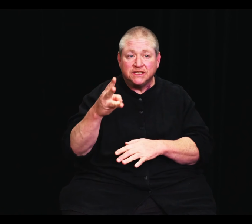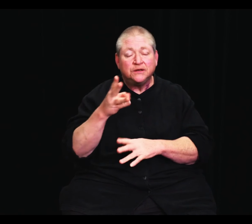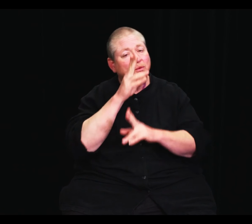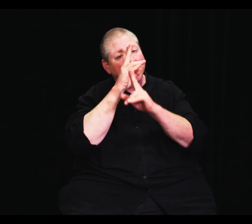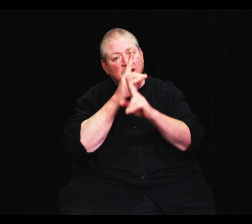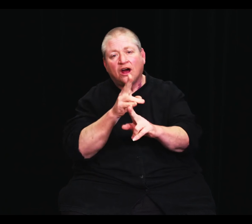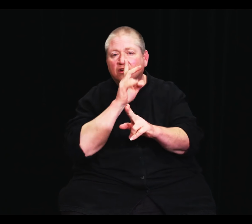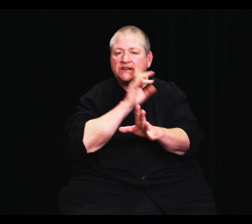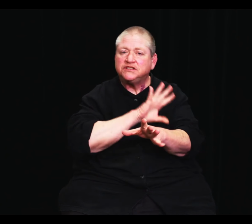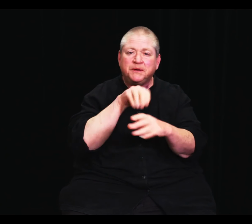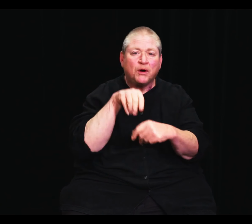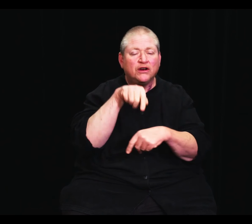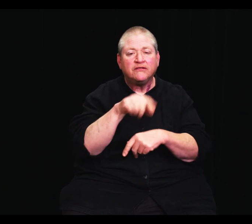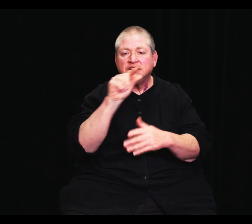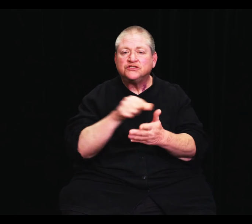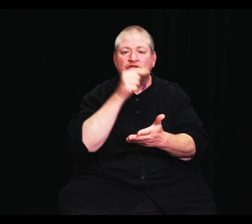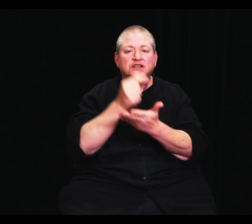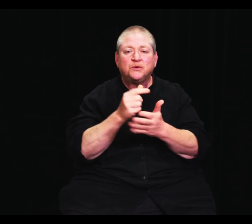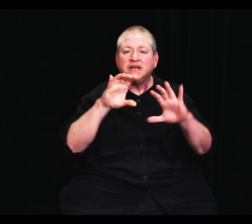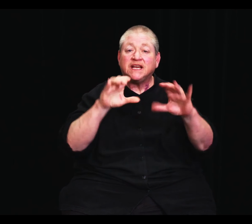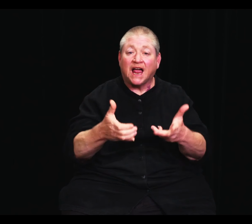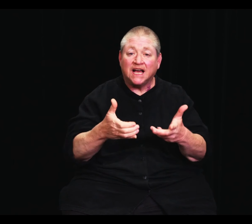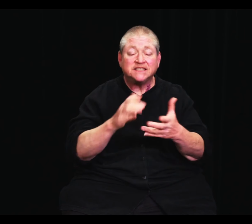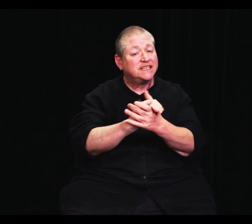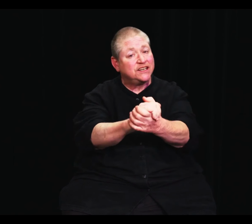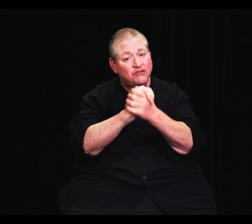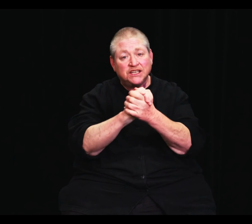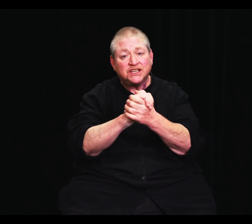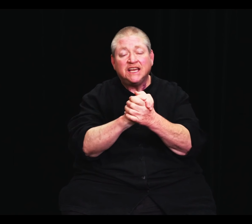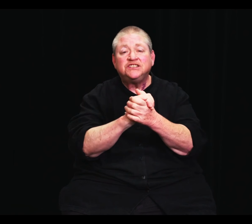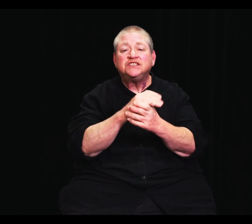and this is my home on T Lake in the beautiful Tahuya, Washington.